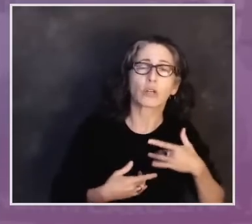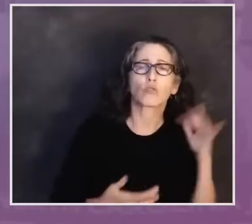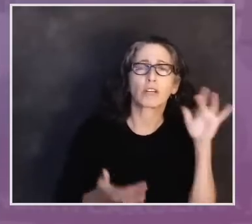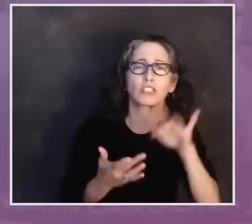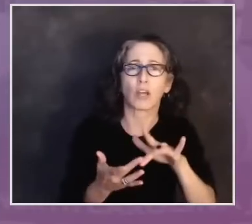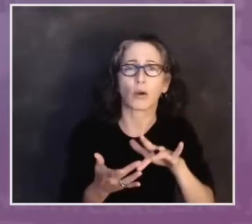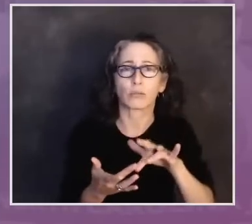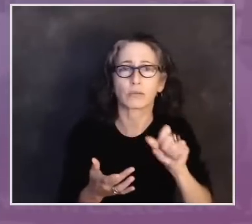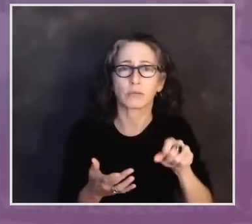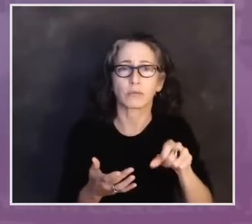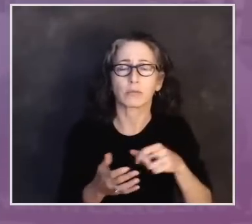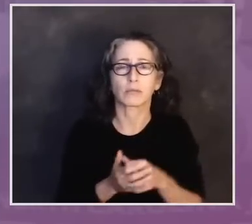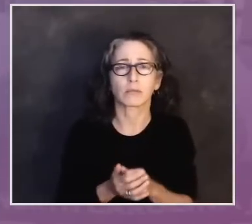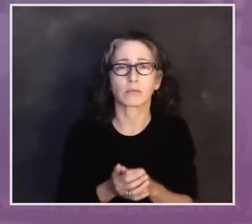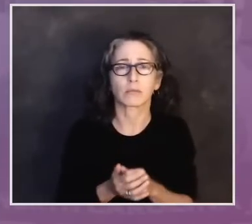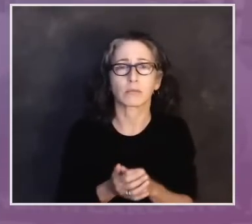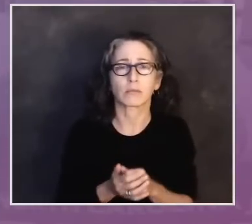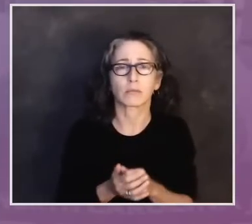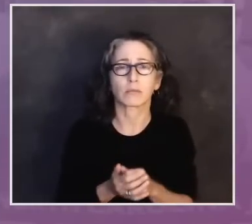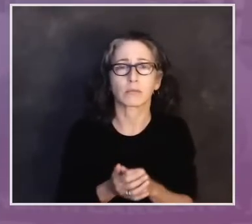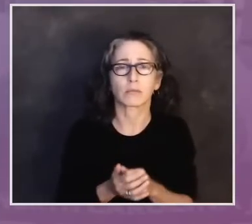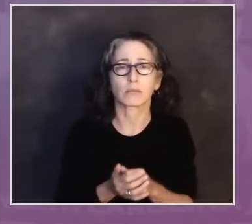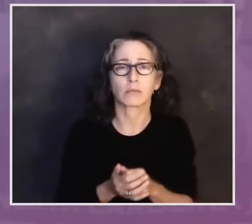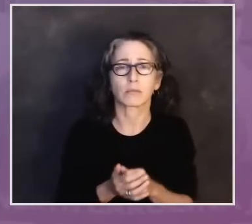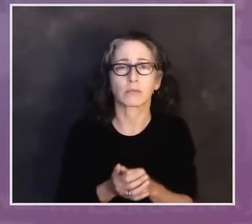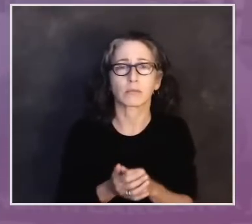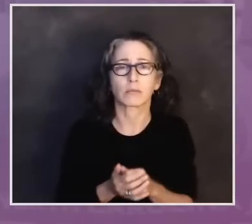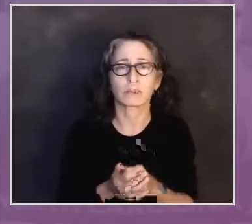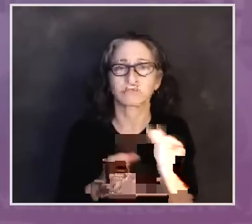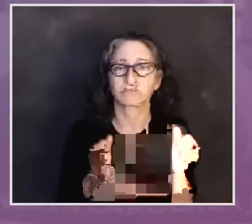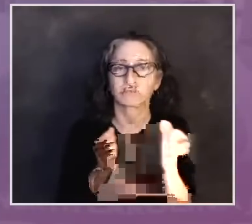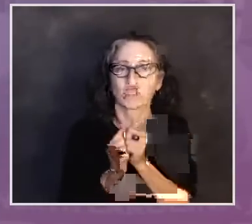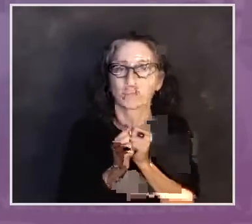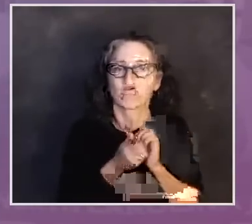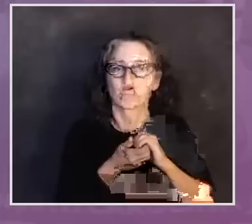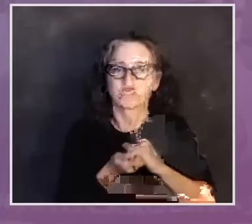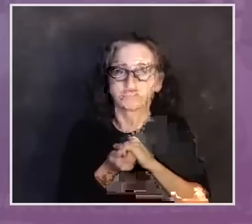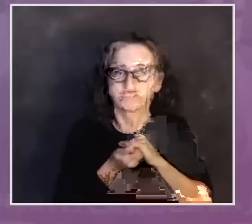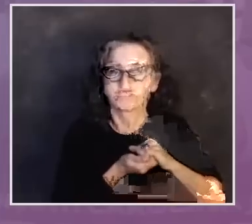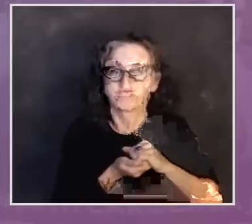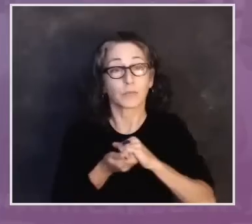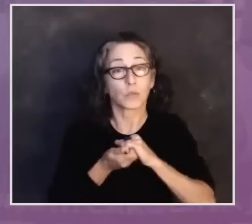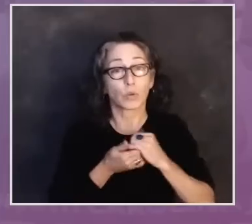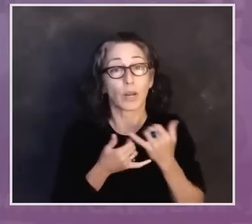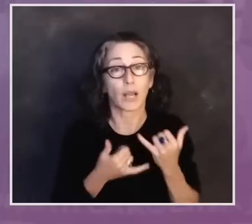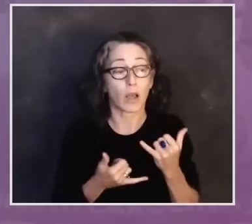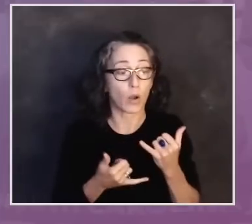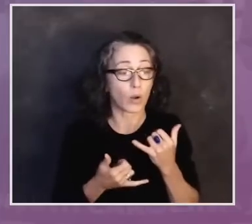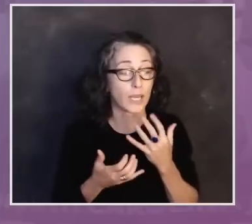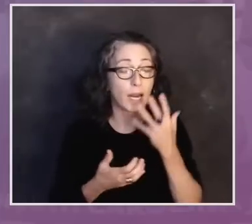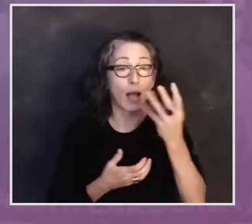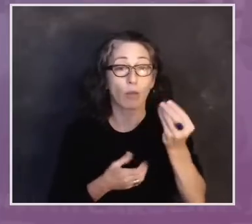IF YOU HAVE A QUESTION OR A A A